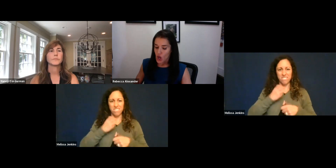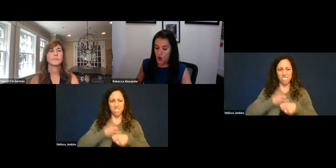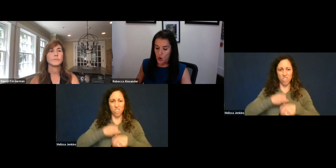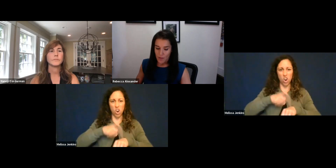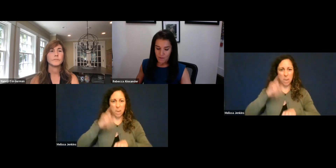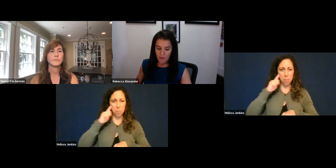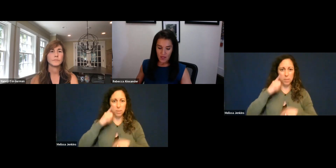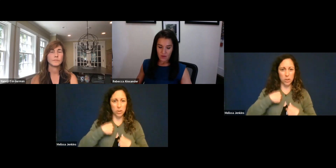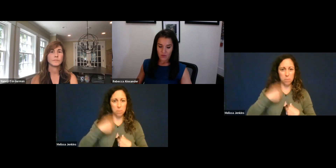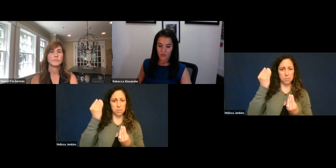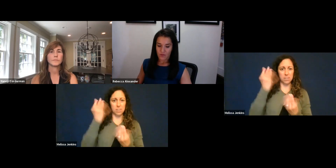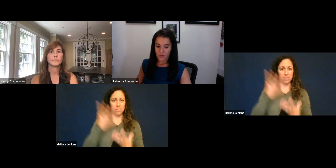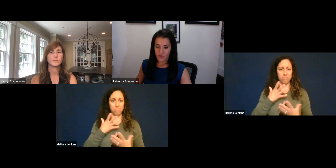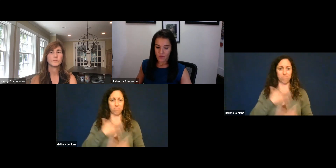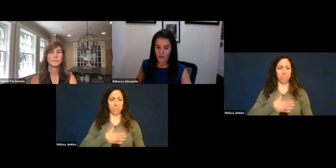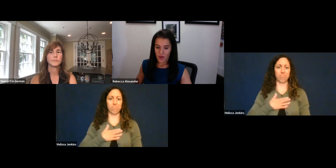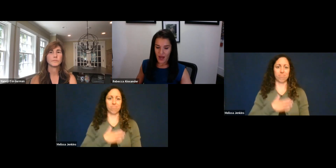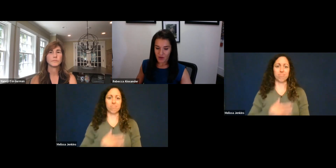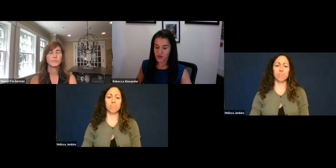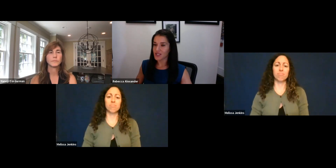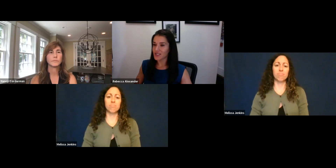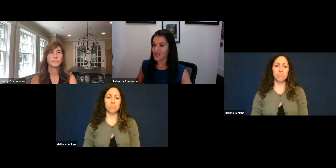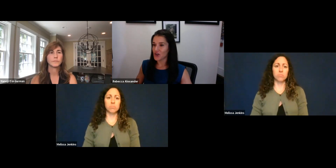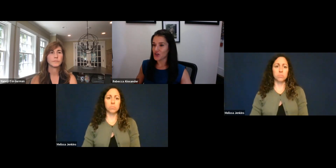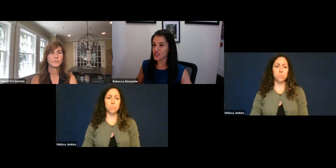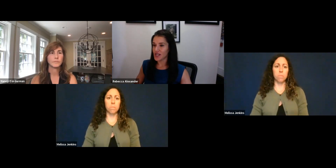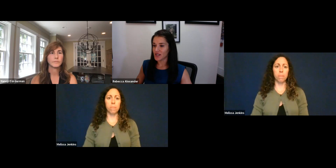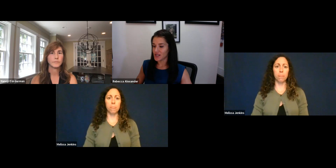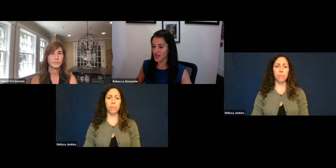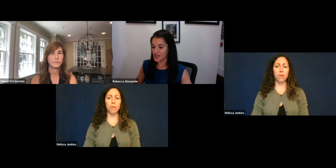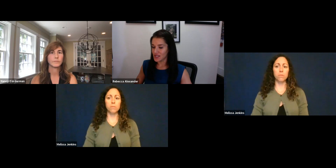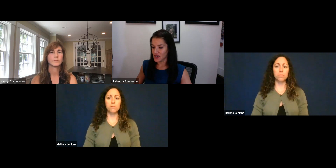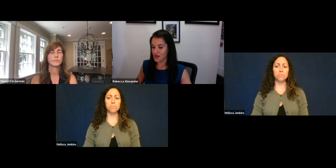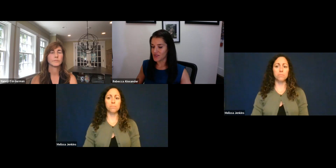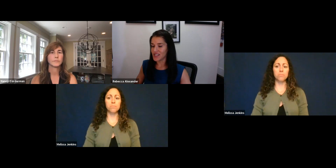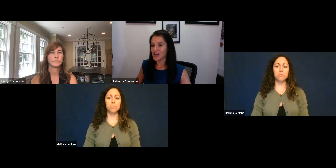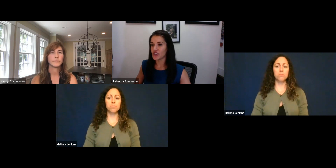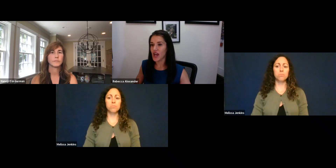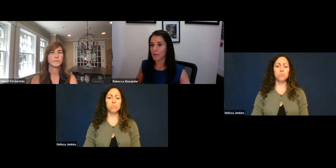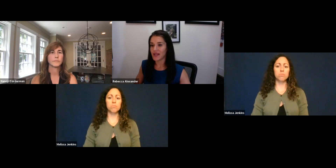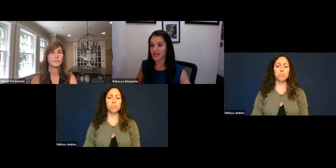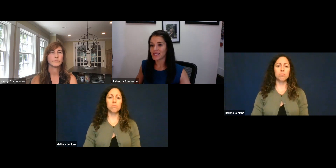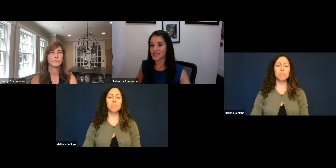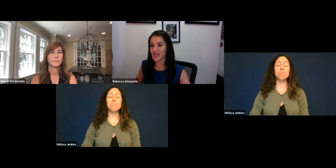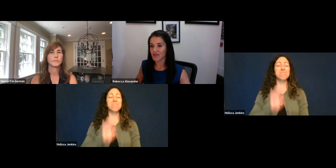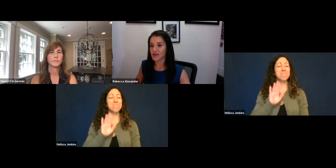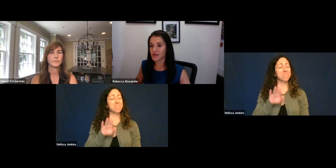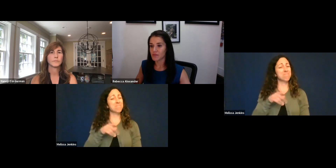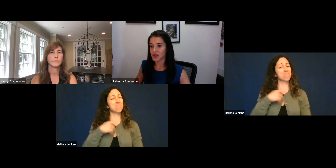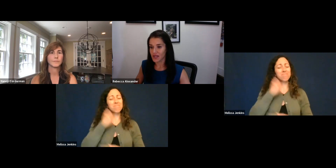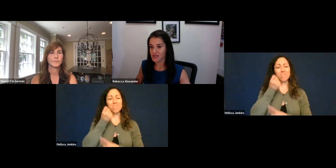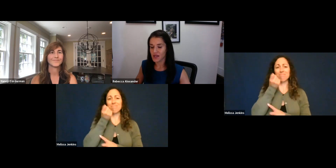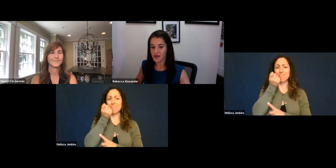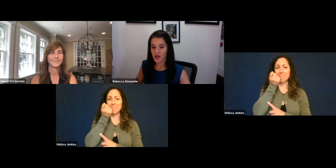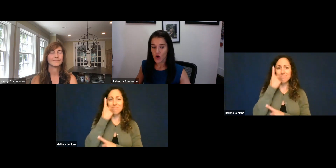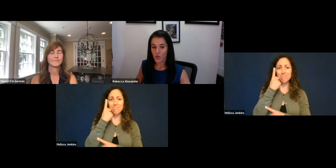So I completely understand the idea of the internet being a safe place.